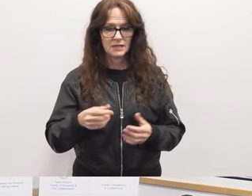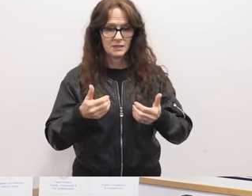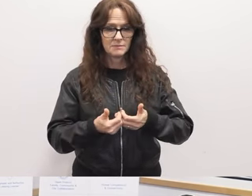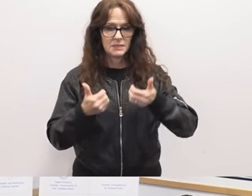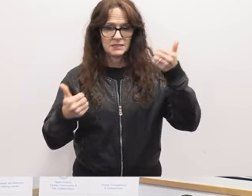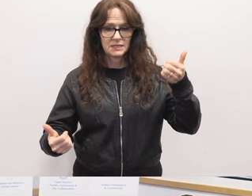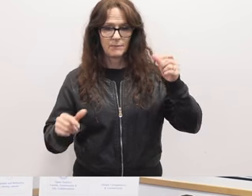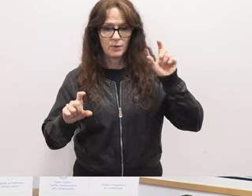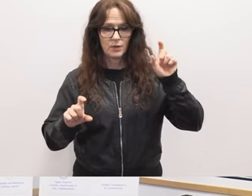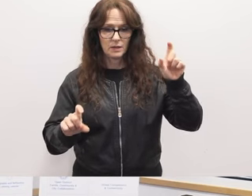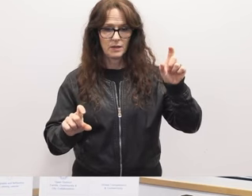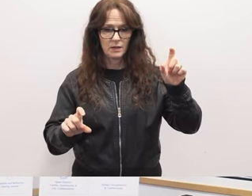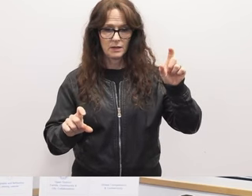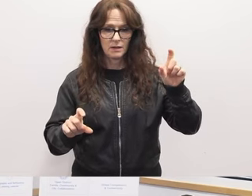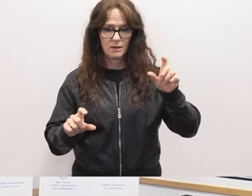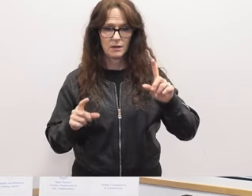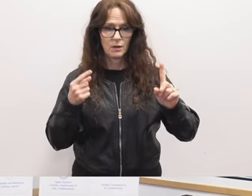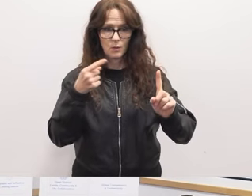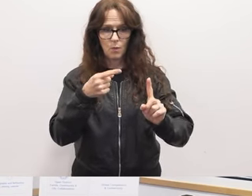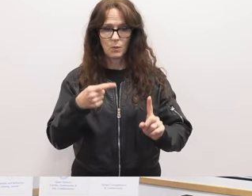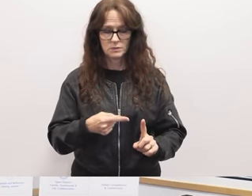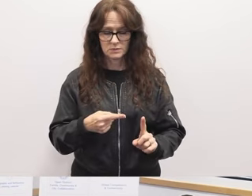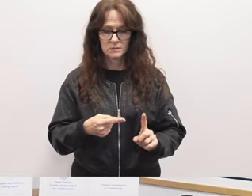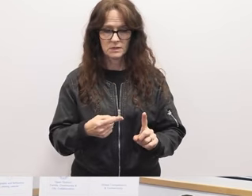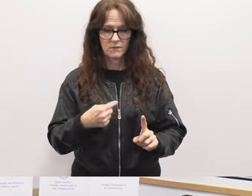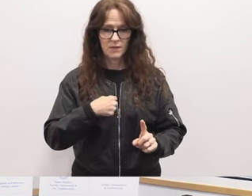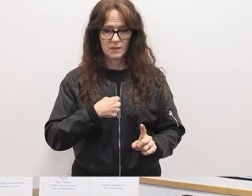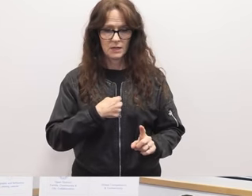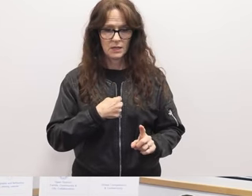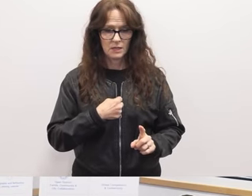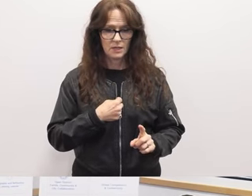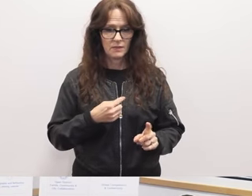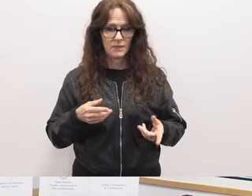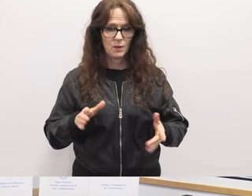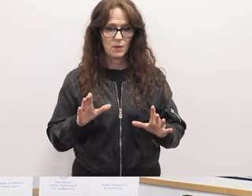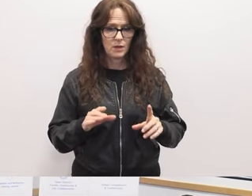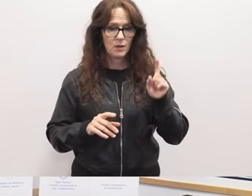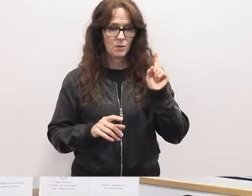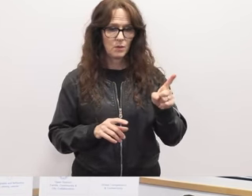but for me, that's the way it is. One in five together.